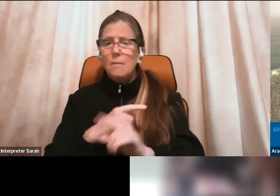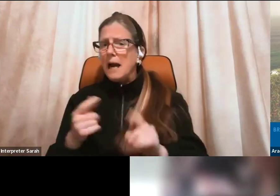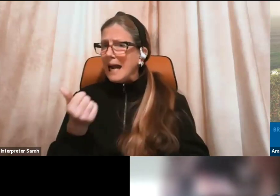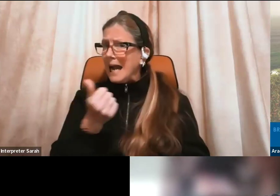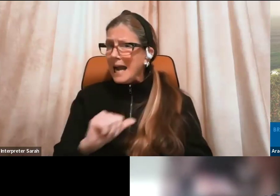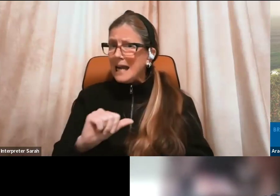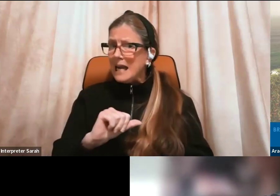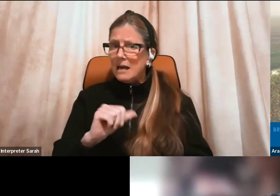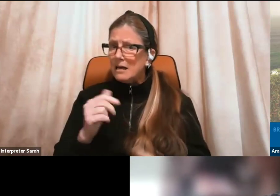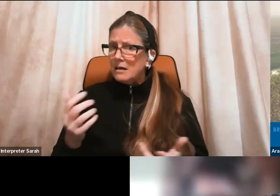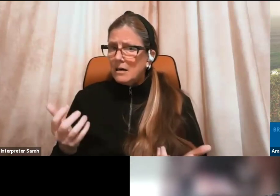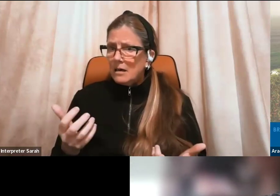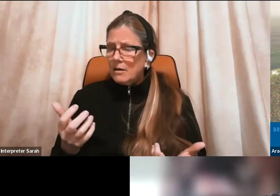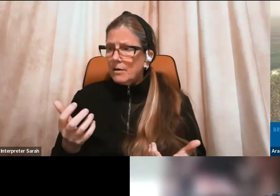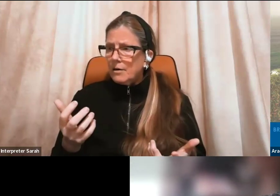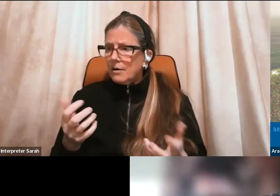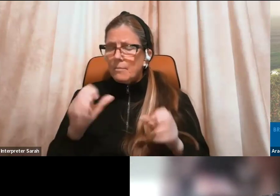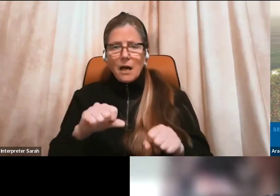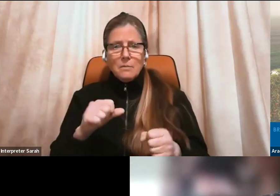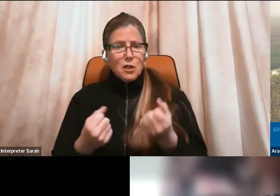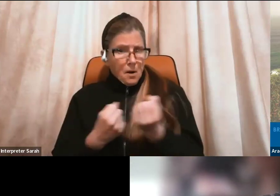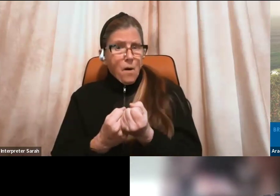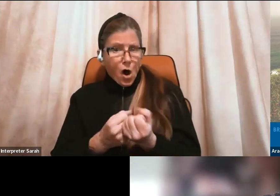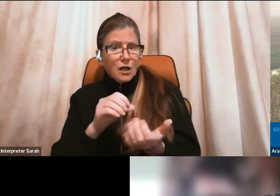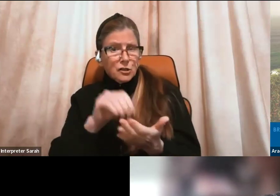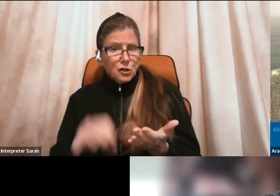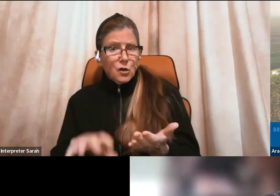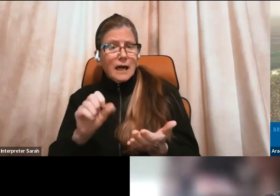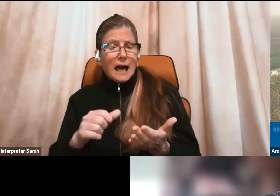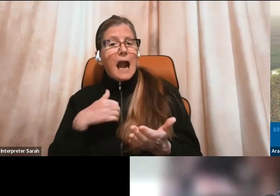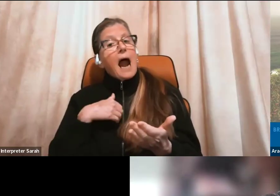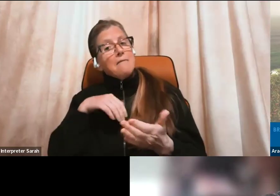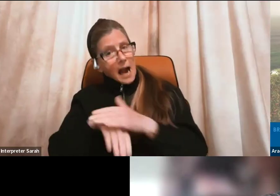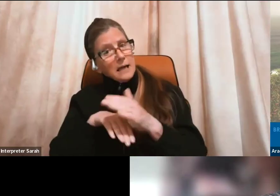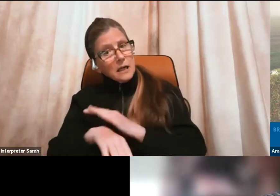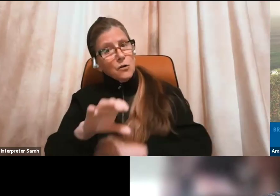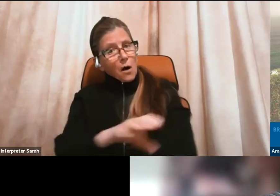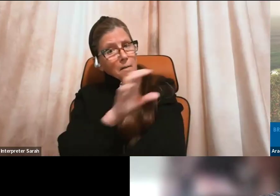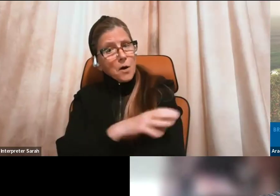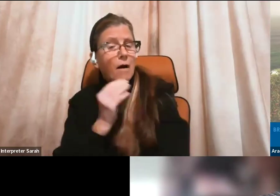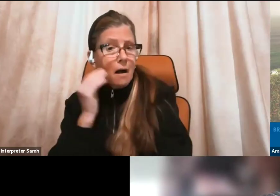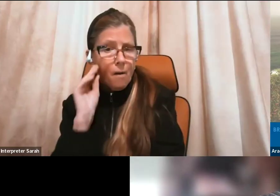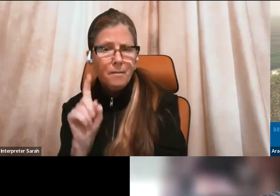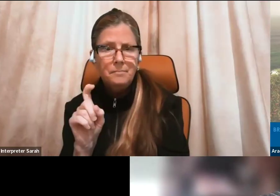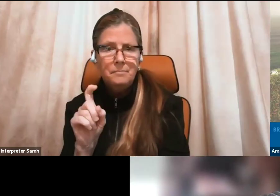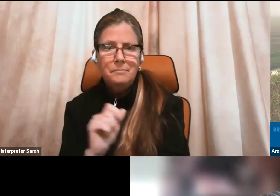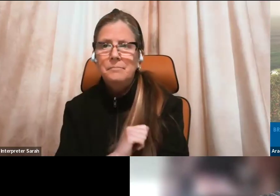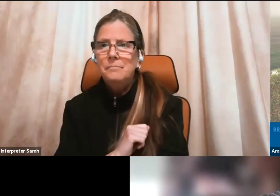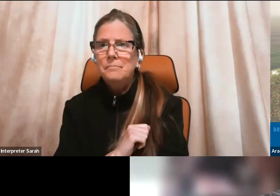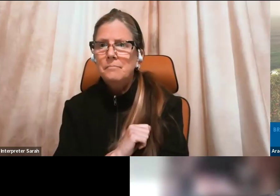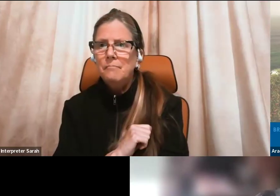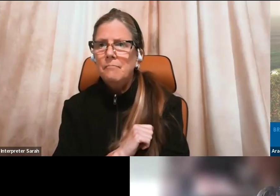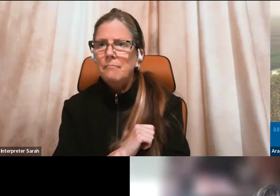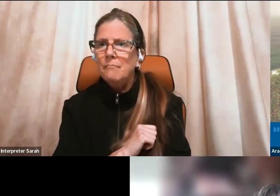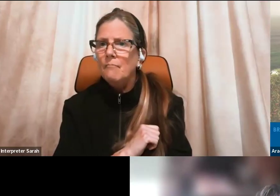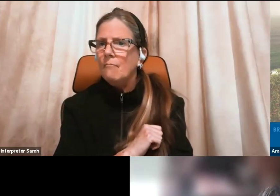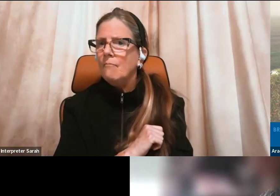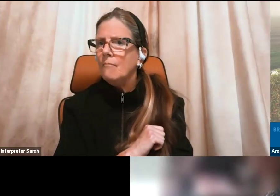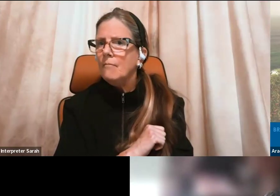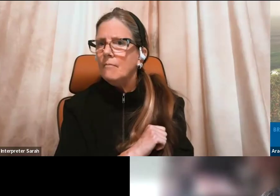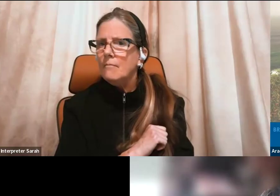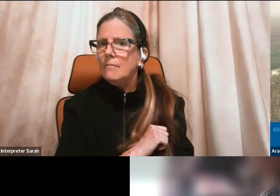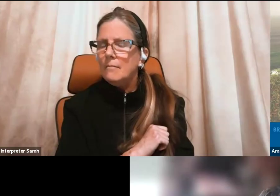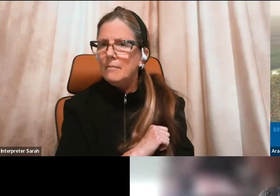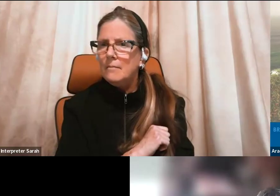also to maybe having or supporting students so that they can have access to a computer at home?